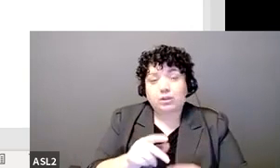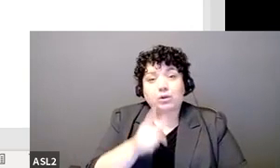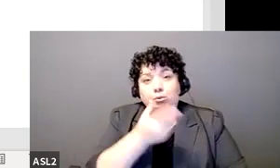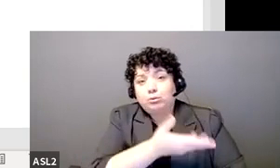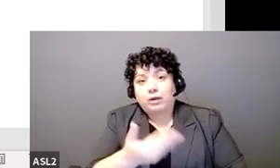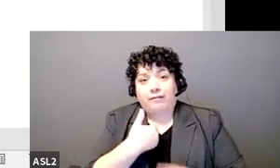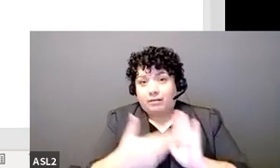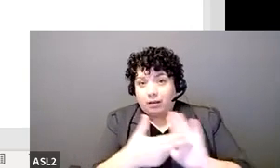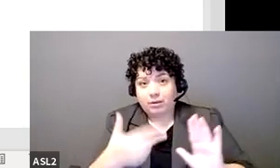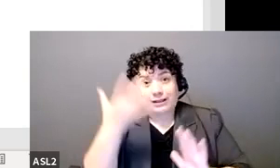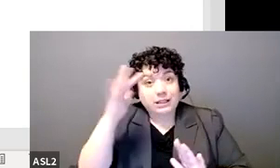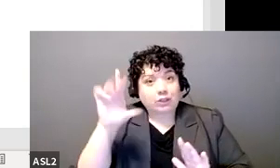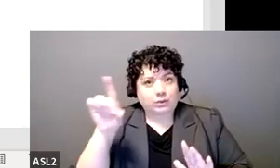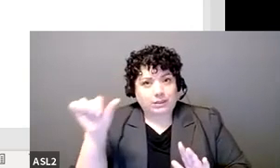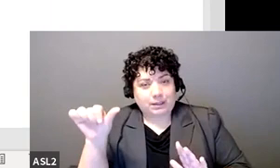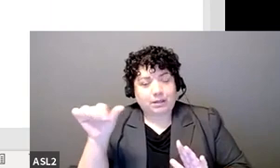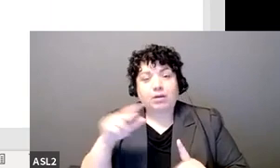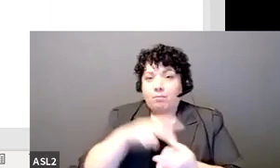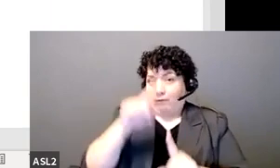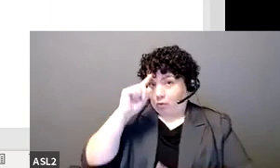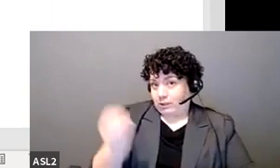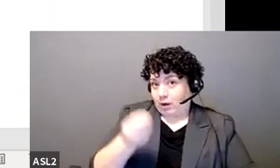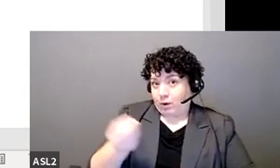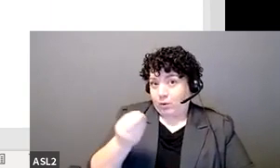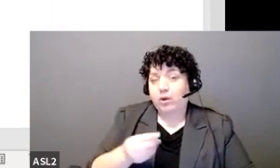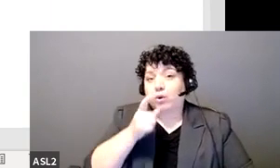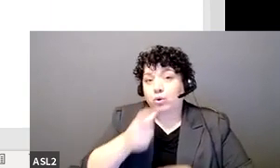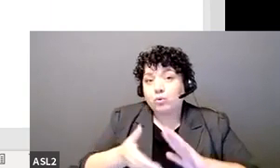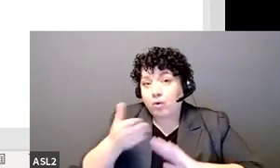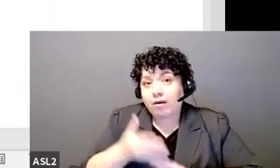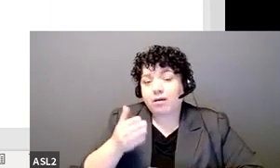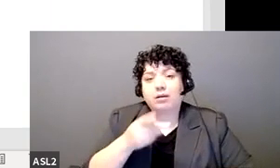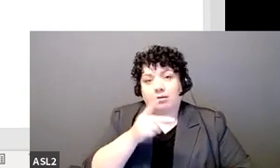in Ontario it's run by and for families of people with intellectual disabilities